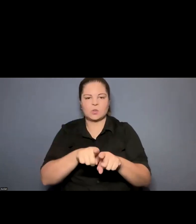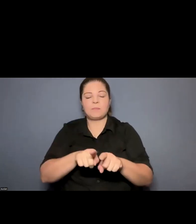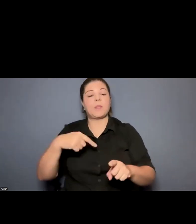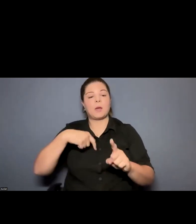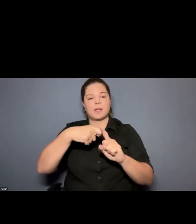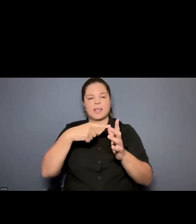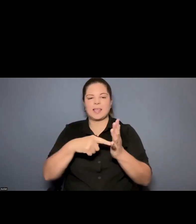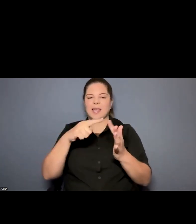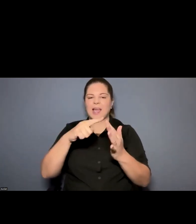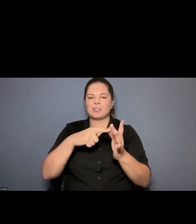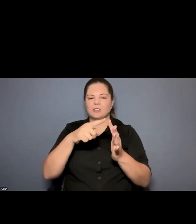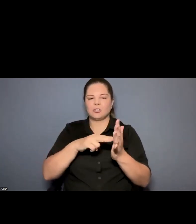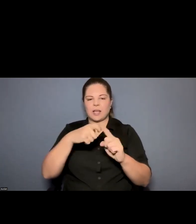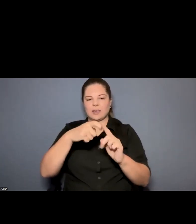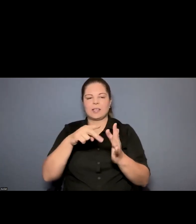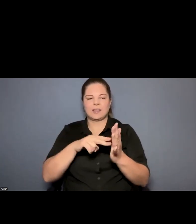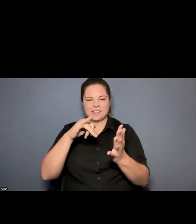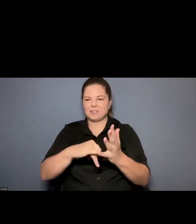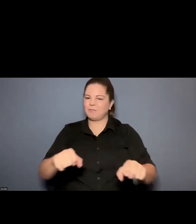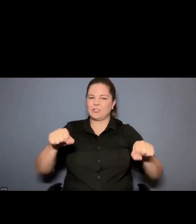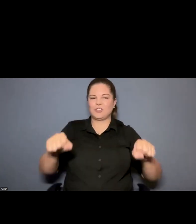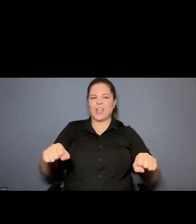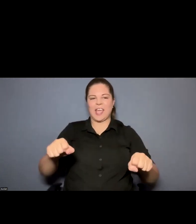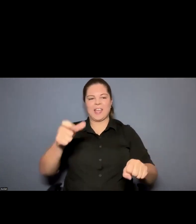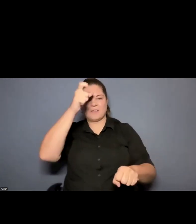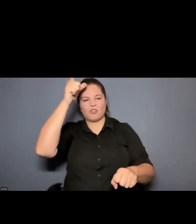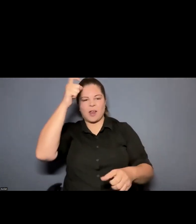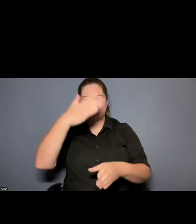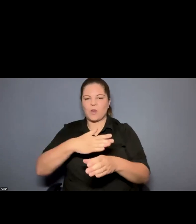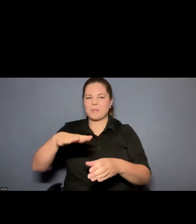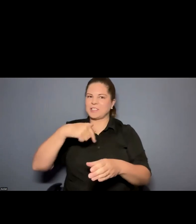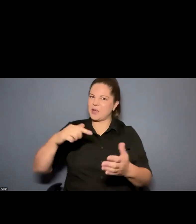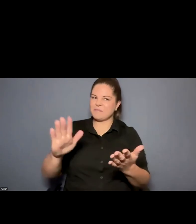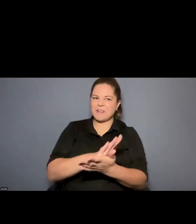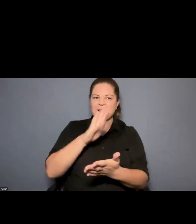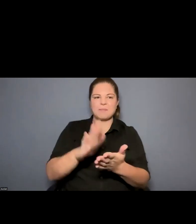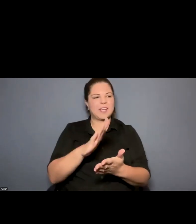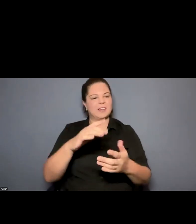Workplaces, and I'm delighted to be hosting and presenting this webinar. I am joined today by